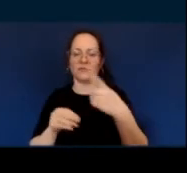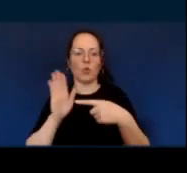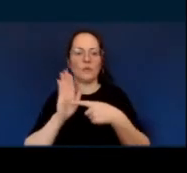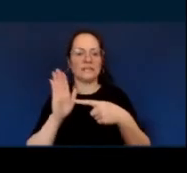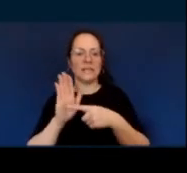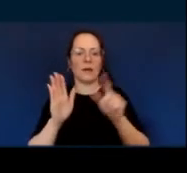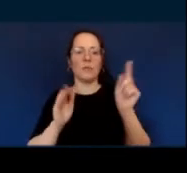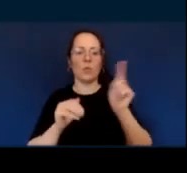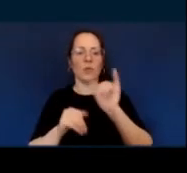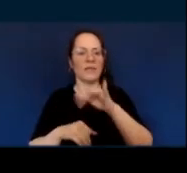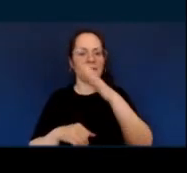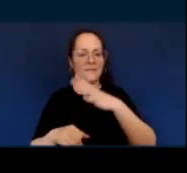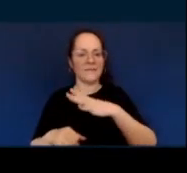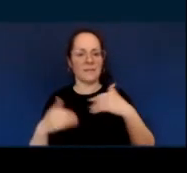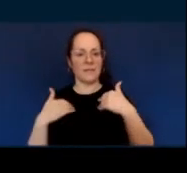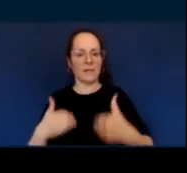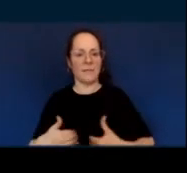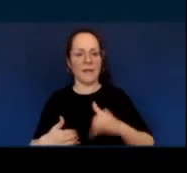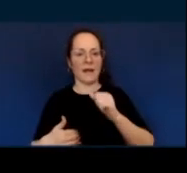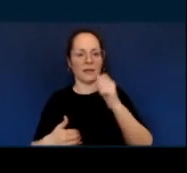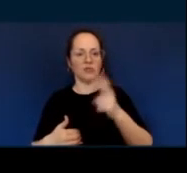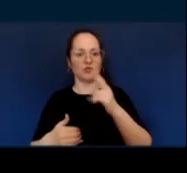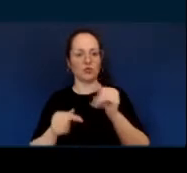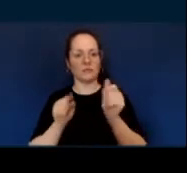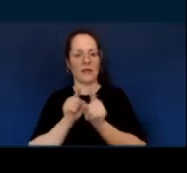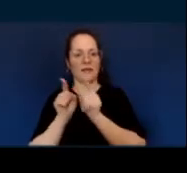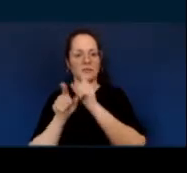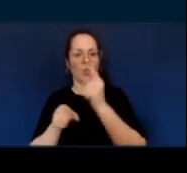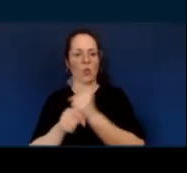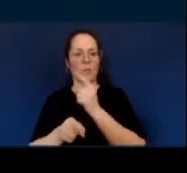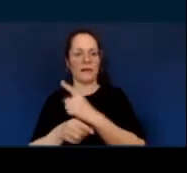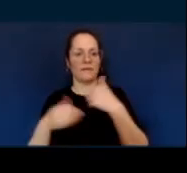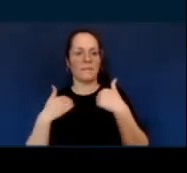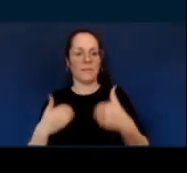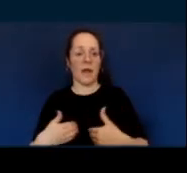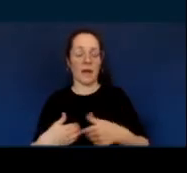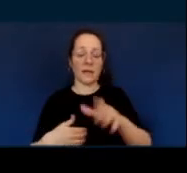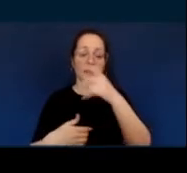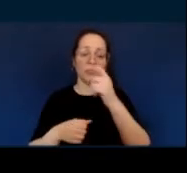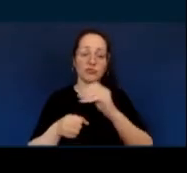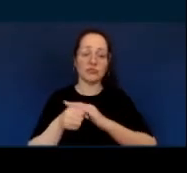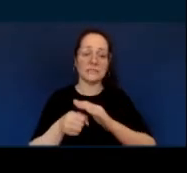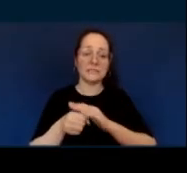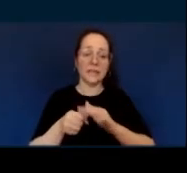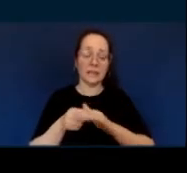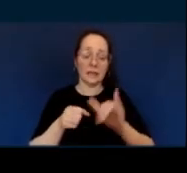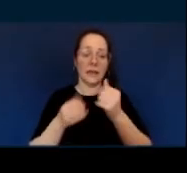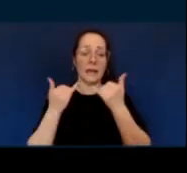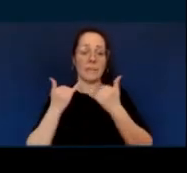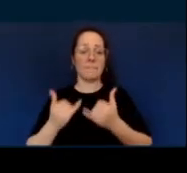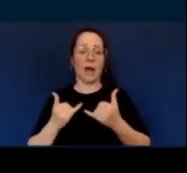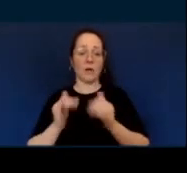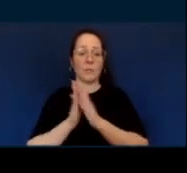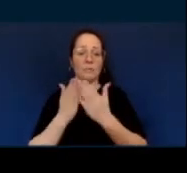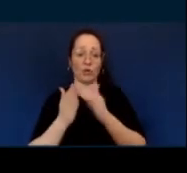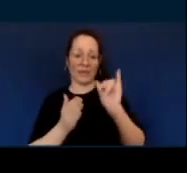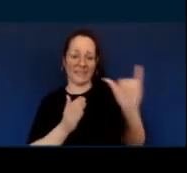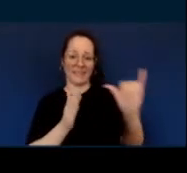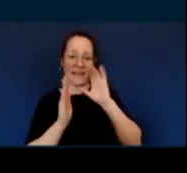BODY WAS USED AS THE NORMATIVE BODY. INTERESTINGLY, THE IMAGE IS CATEGORIZED WITHIN THE FEMALE